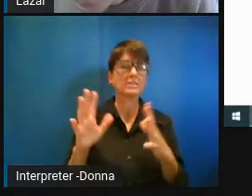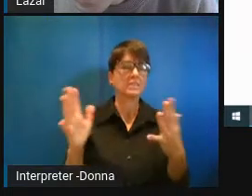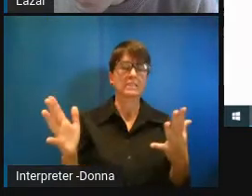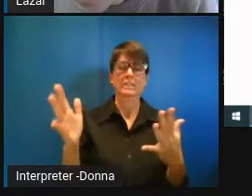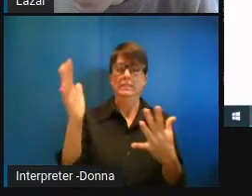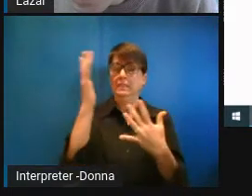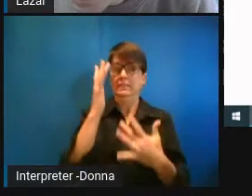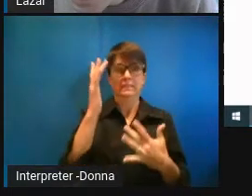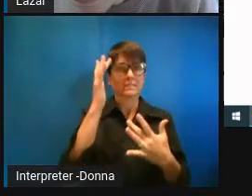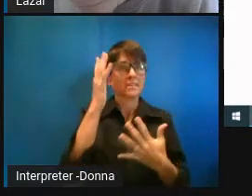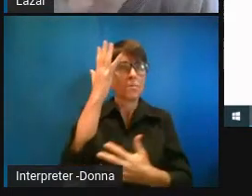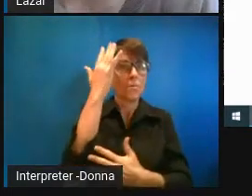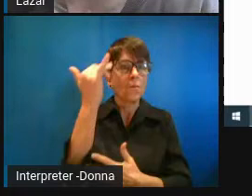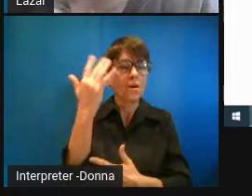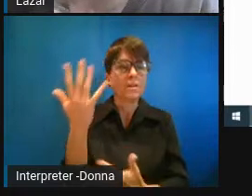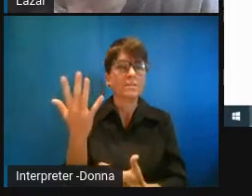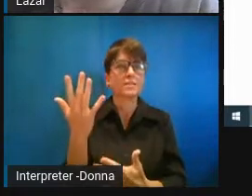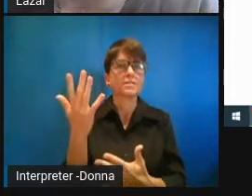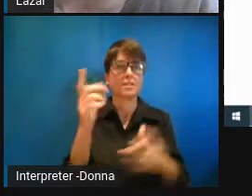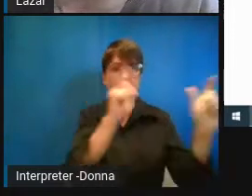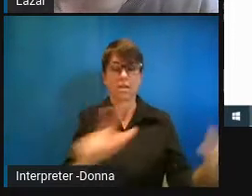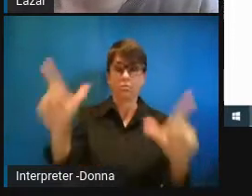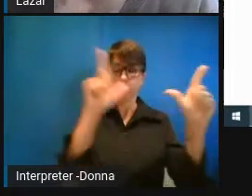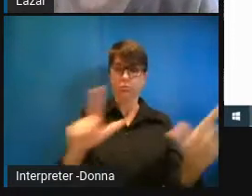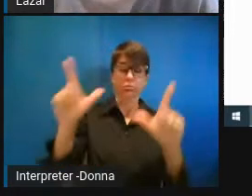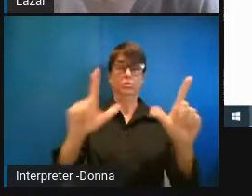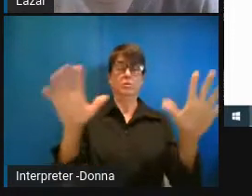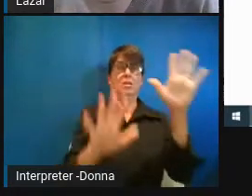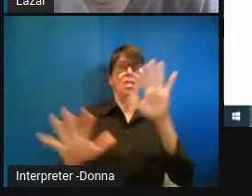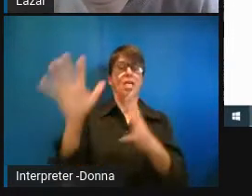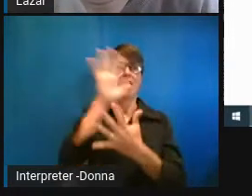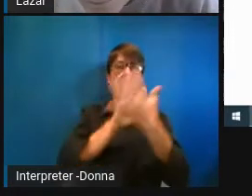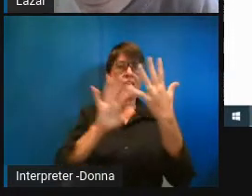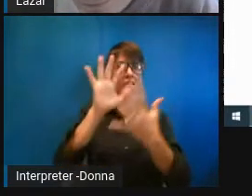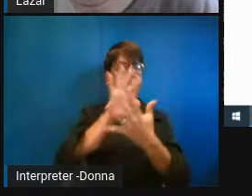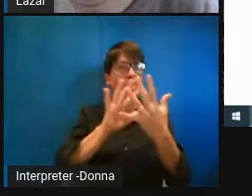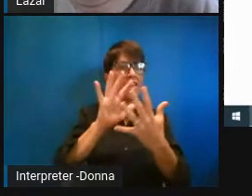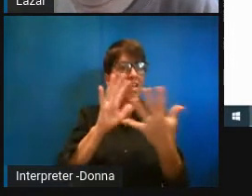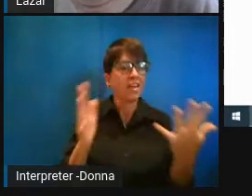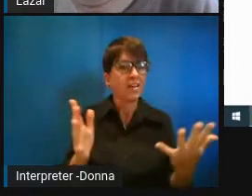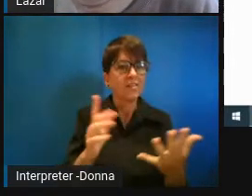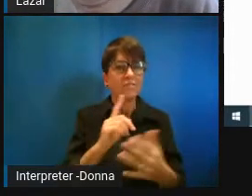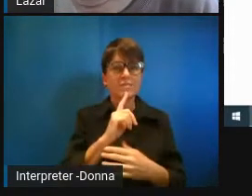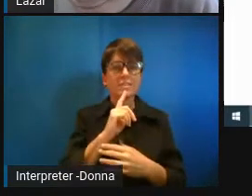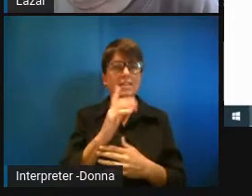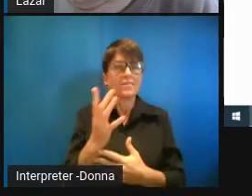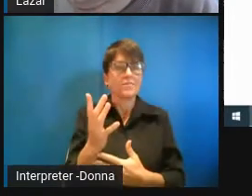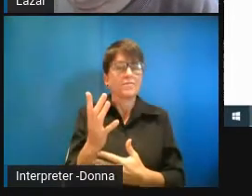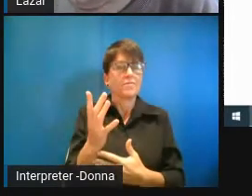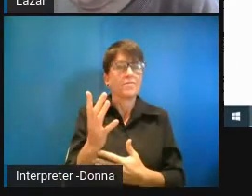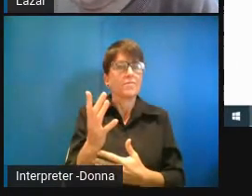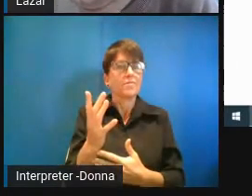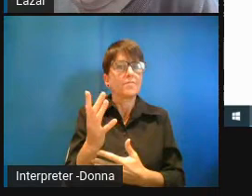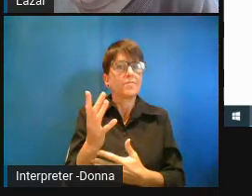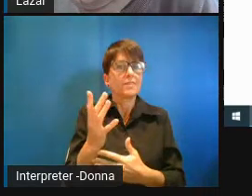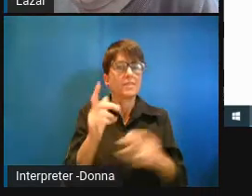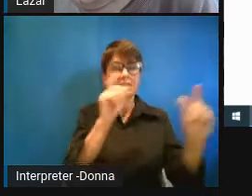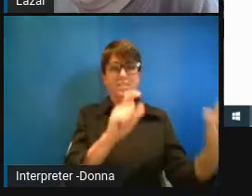Basically, have one call to action, just decide. A slider is also indecisive.